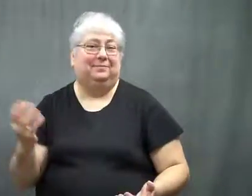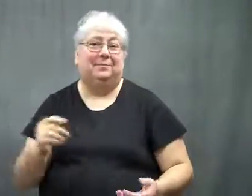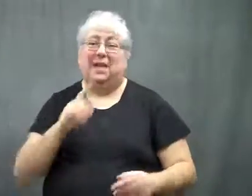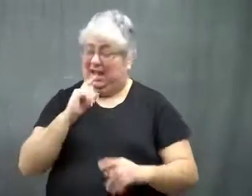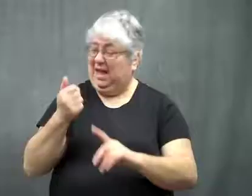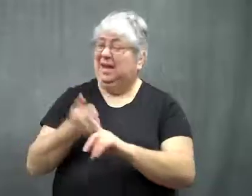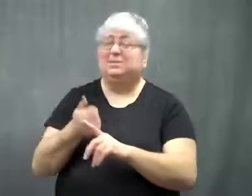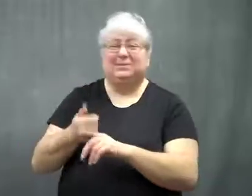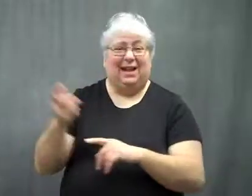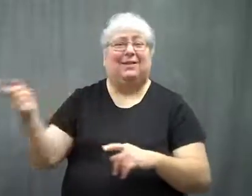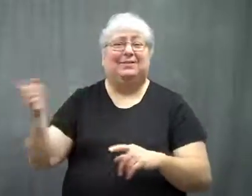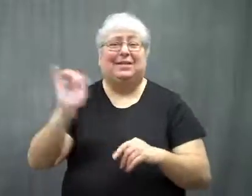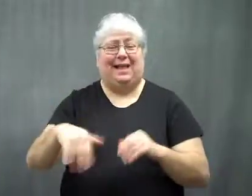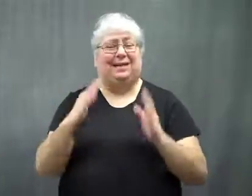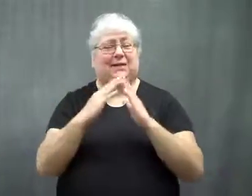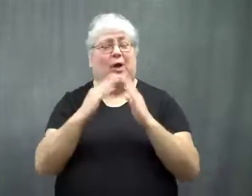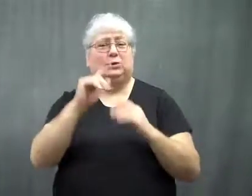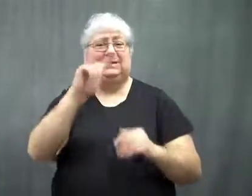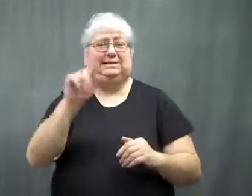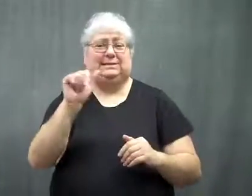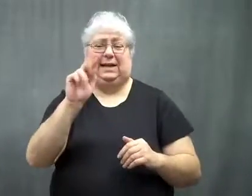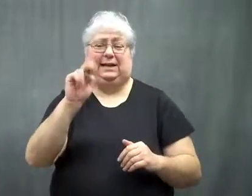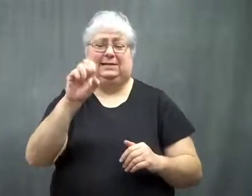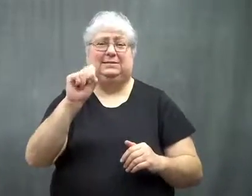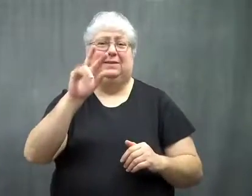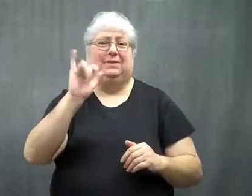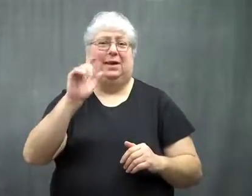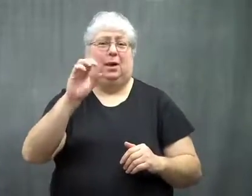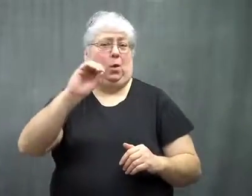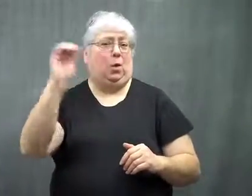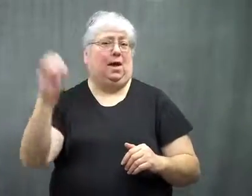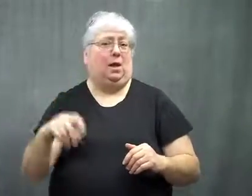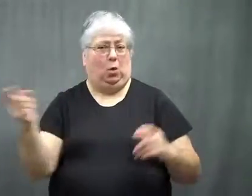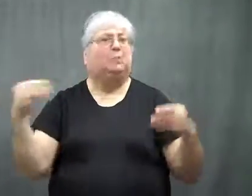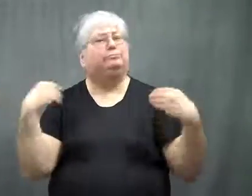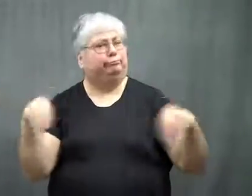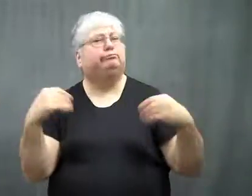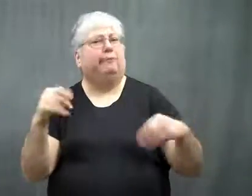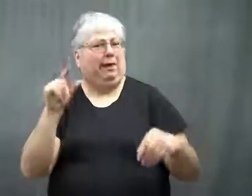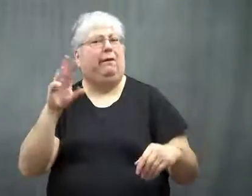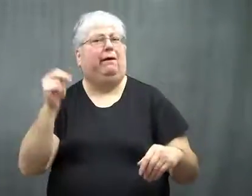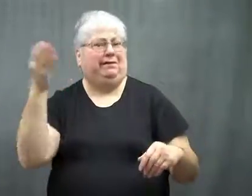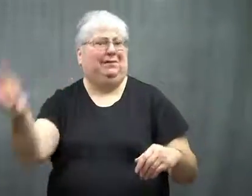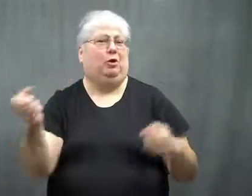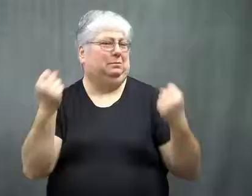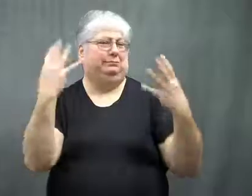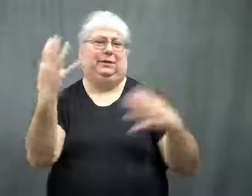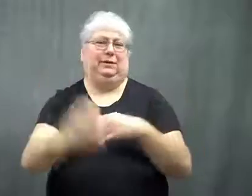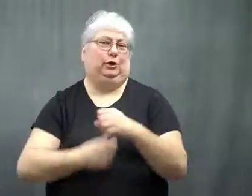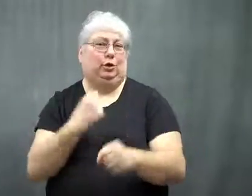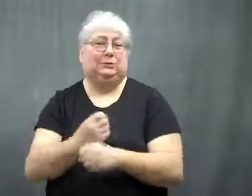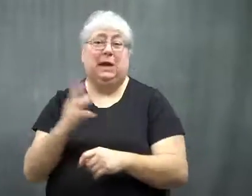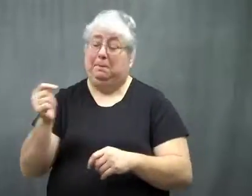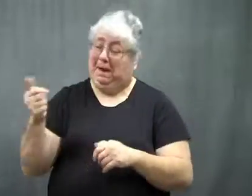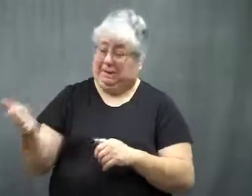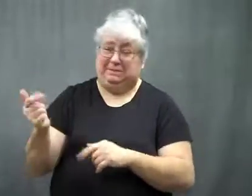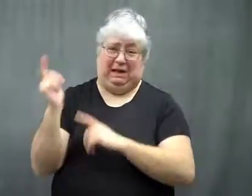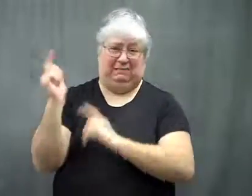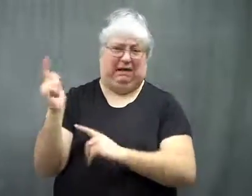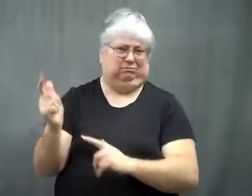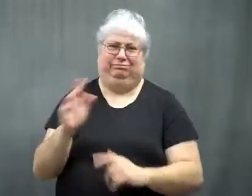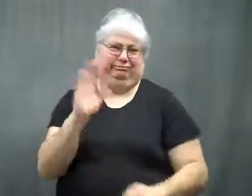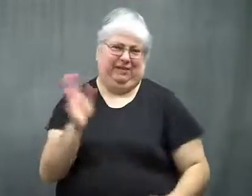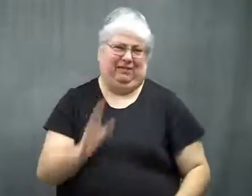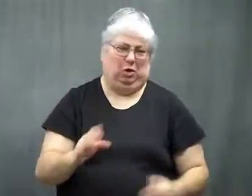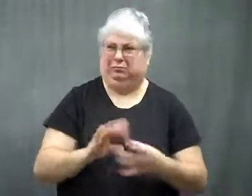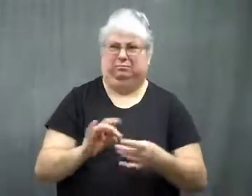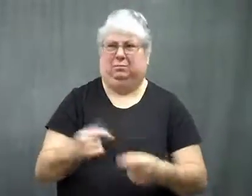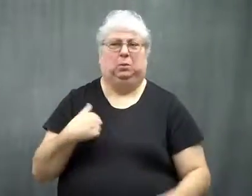He sold guns in Zanesville, Ohio for many years.